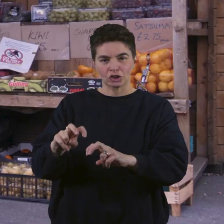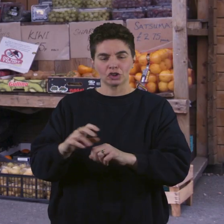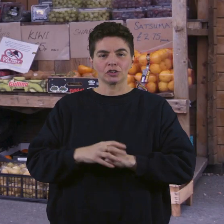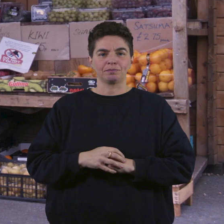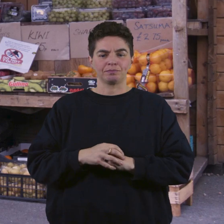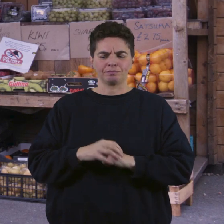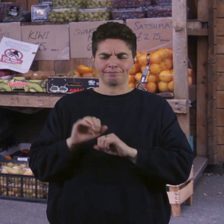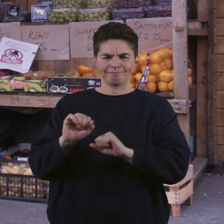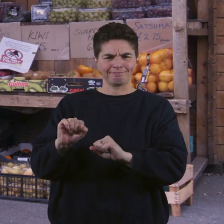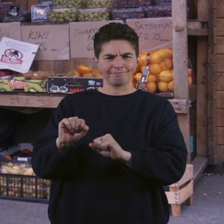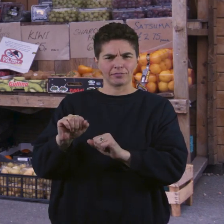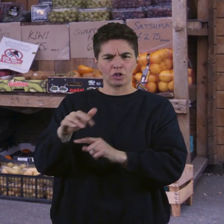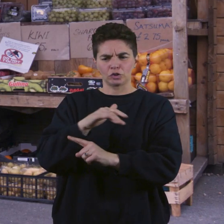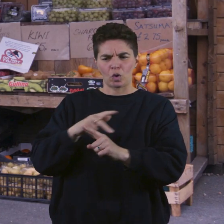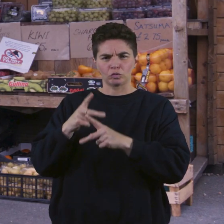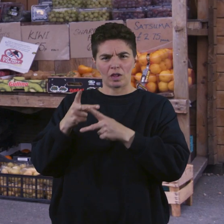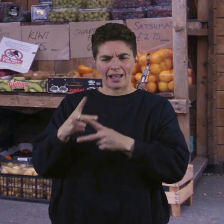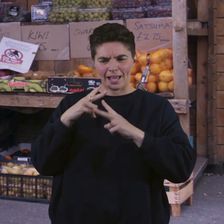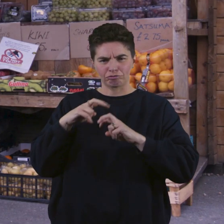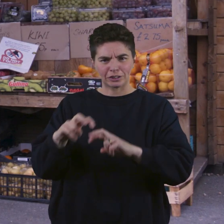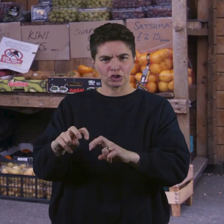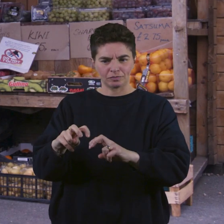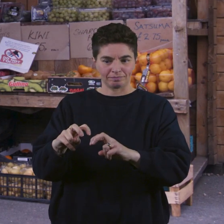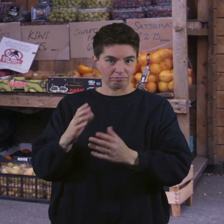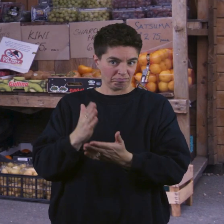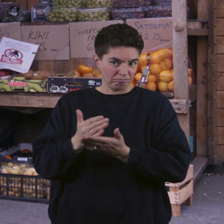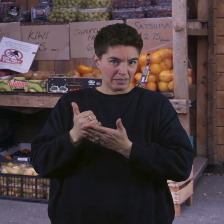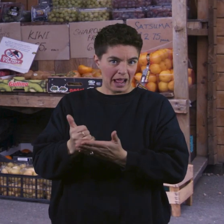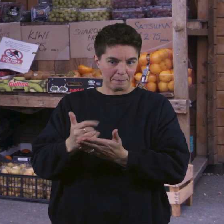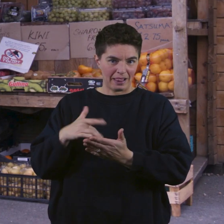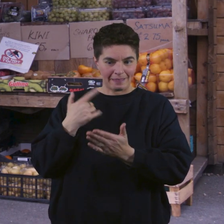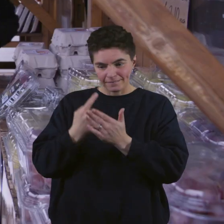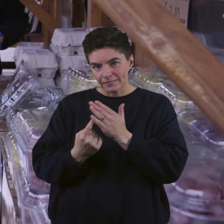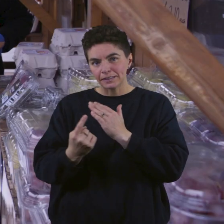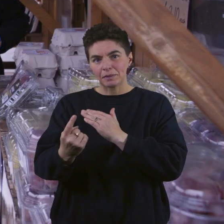Social care research helps us live more independently.